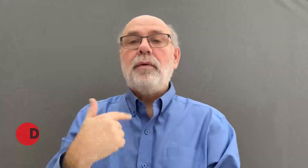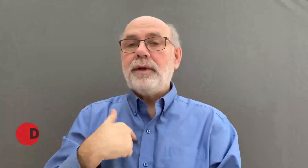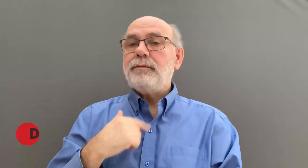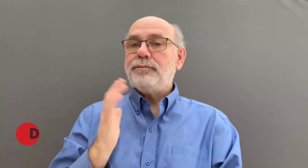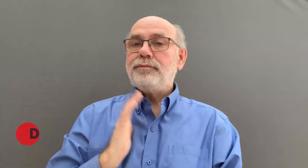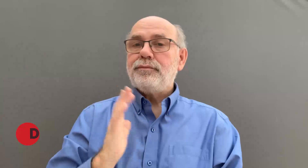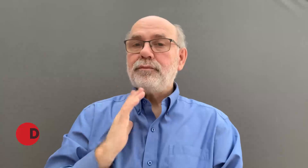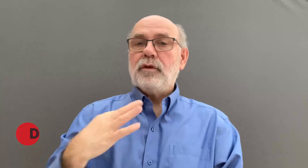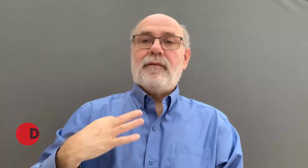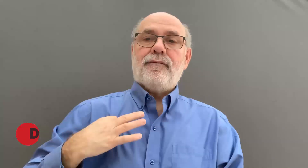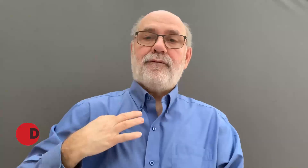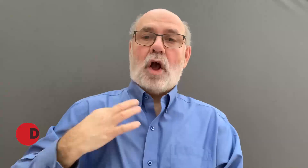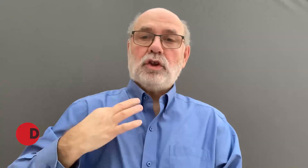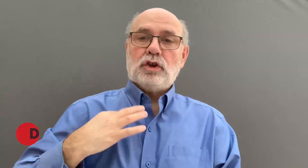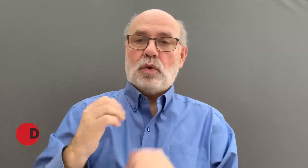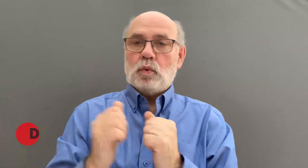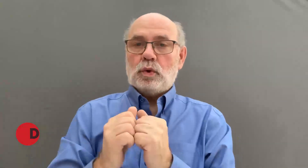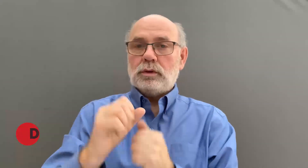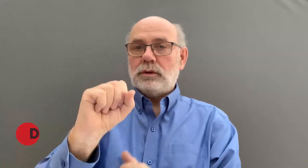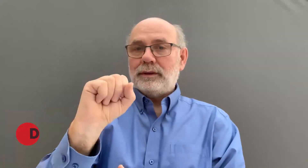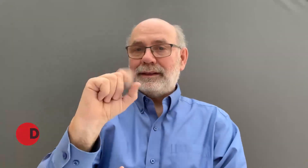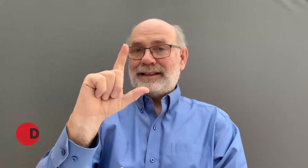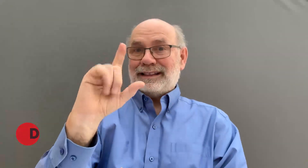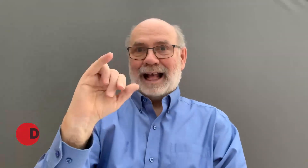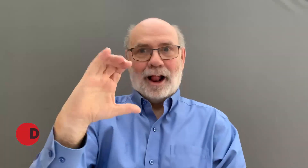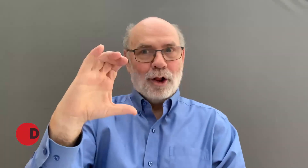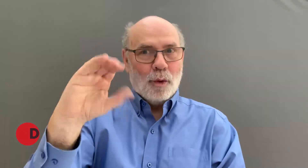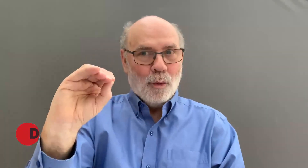I previously volunteered with SLICO.